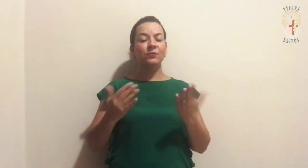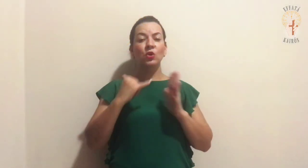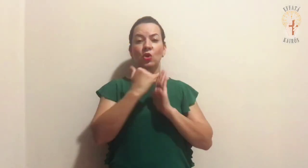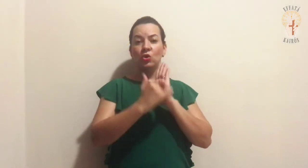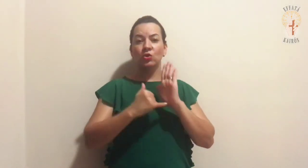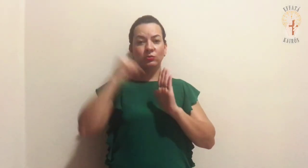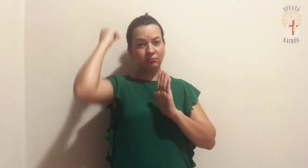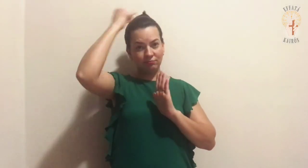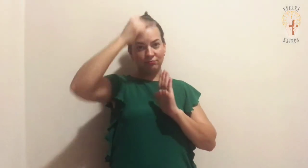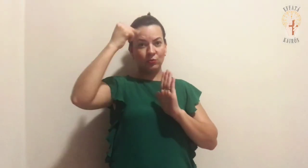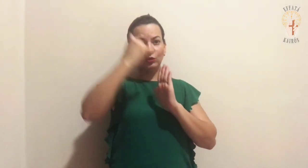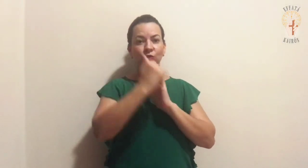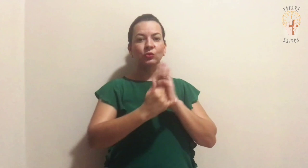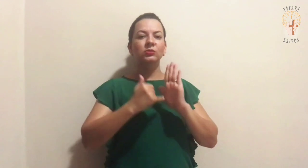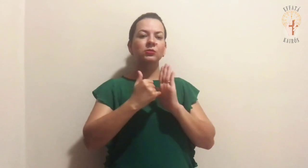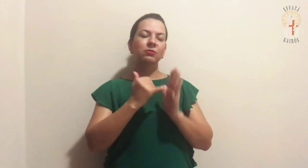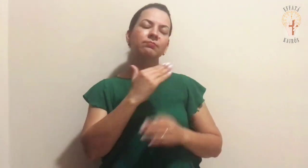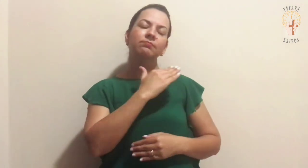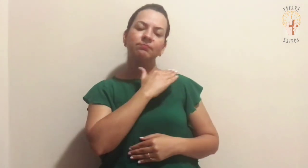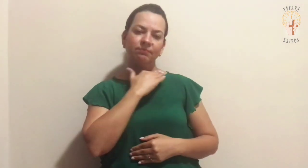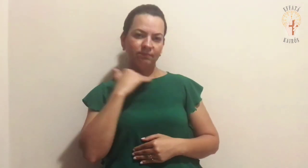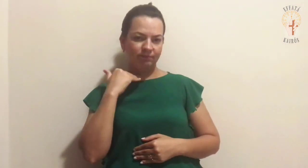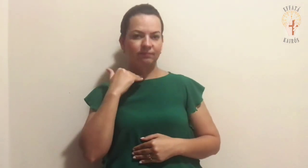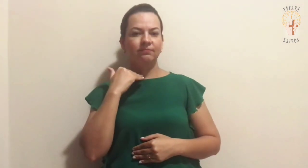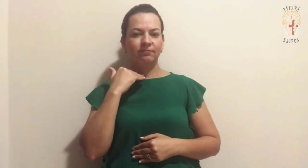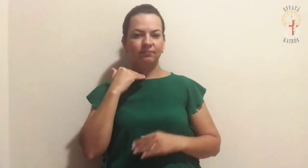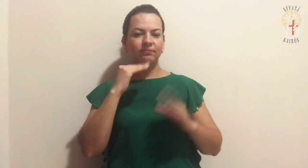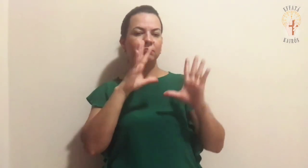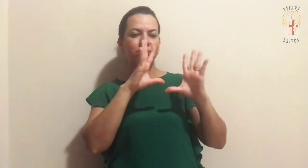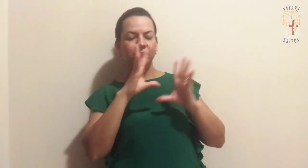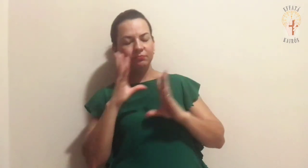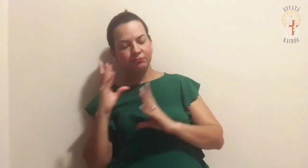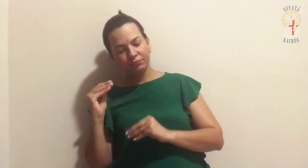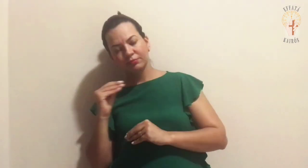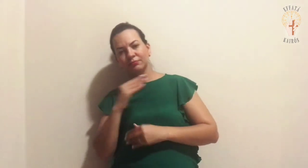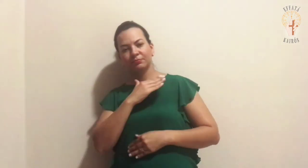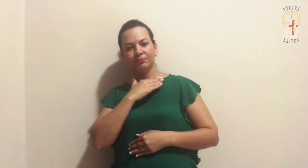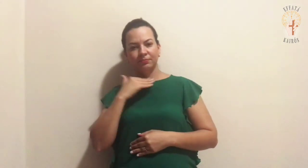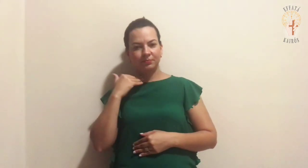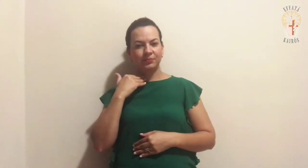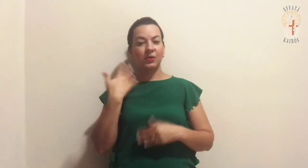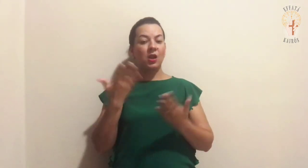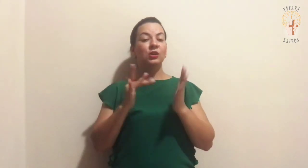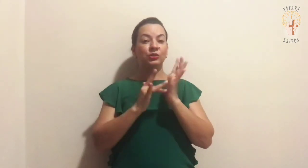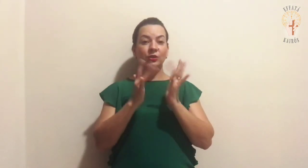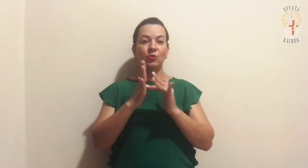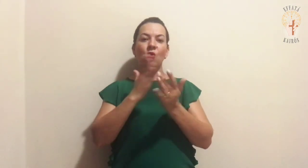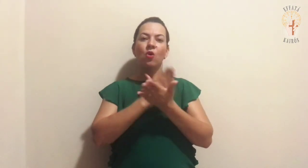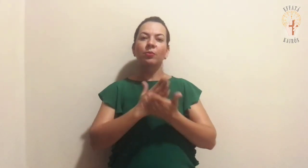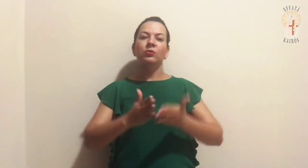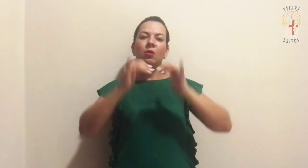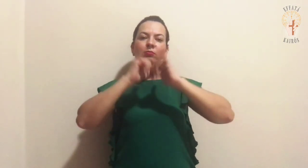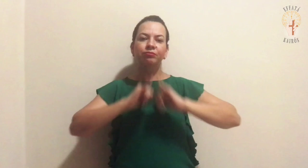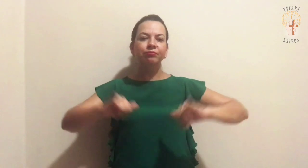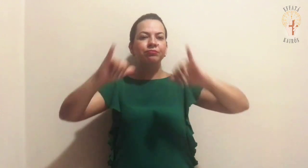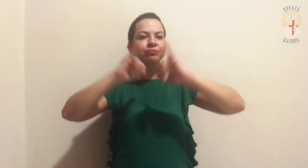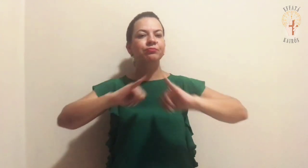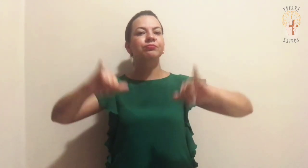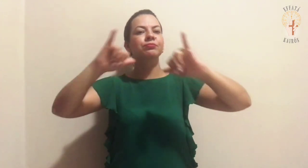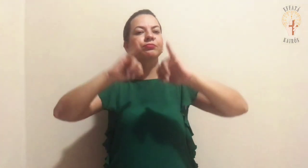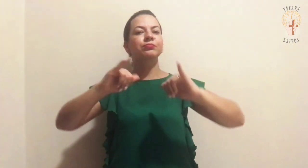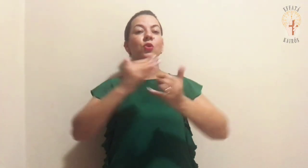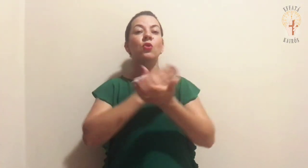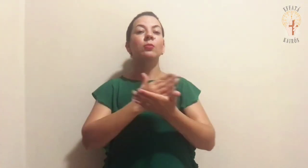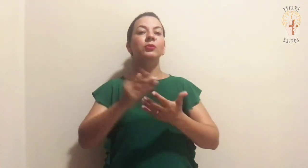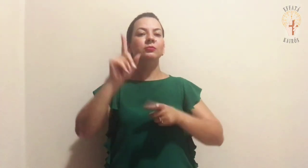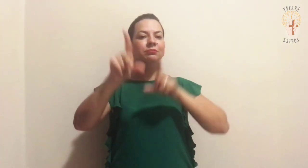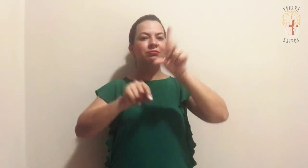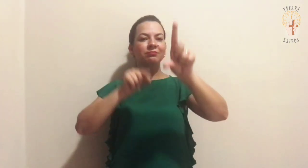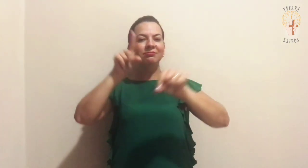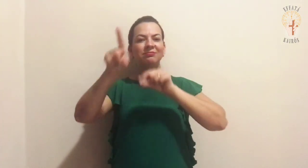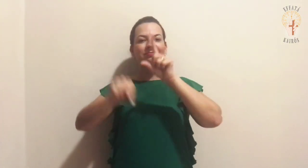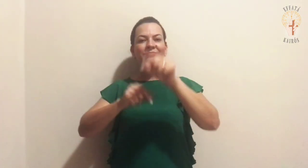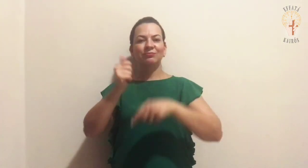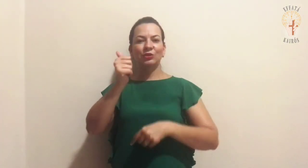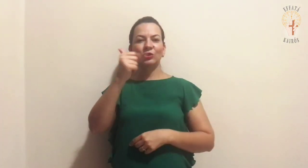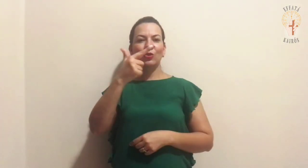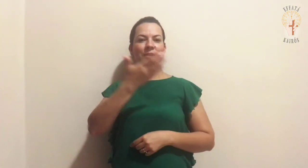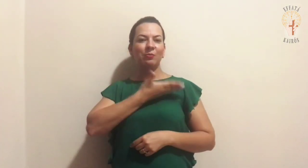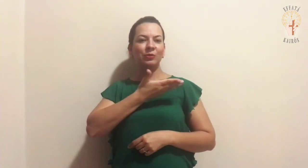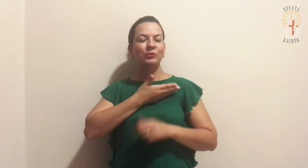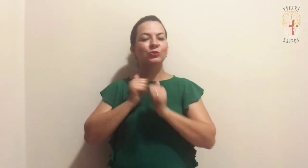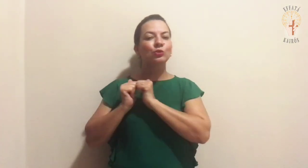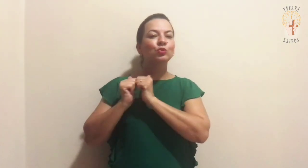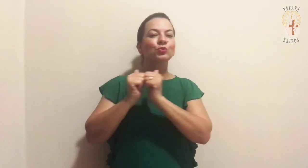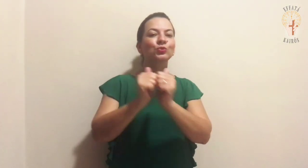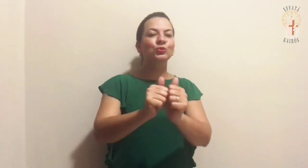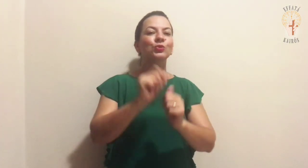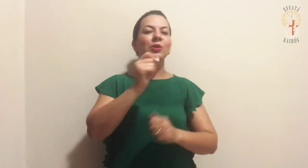When Joseph passed away, Jesus went to announce public life and chose his disciples,